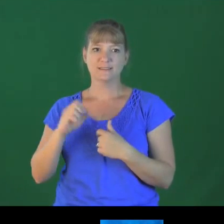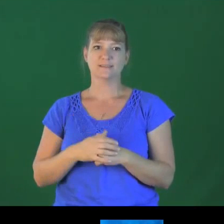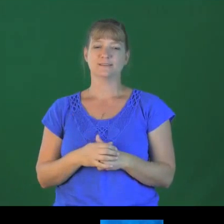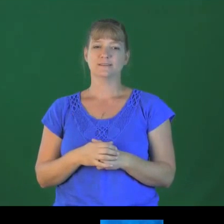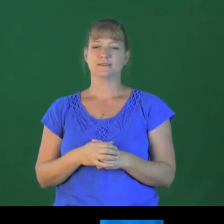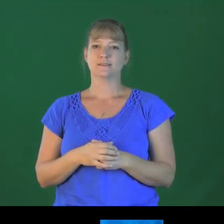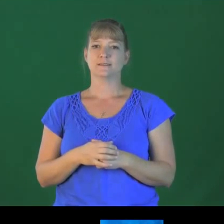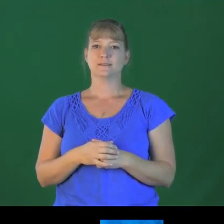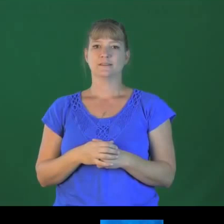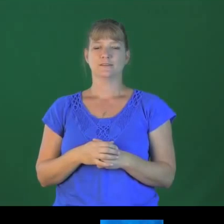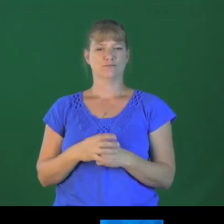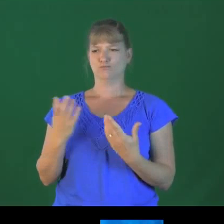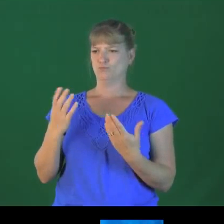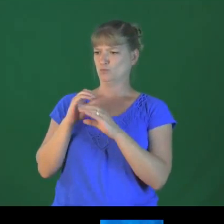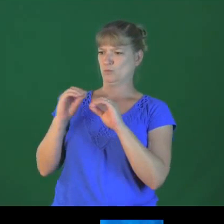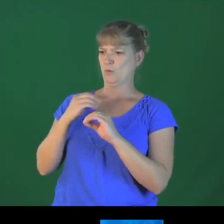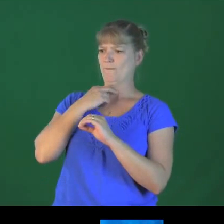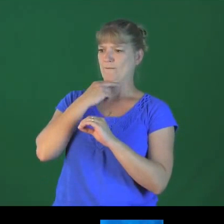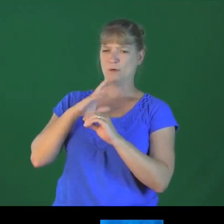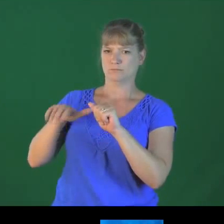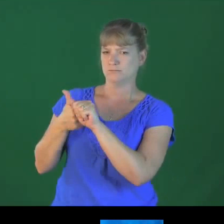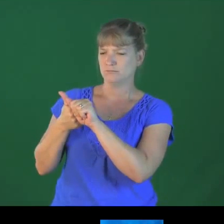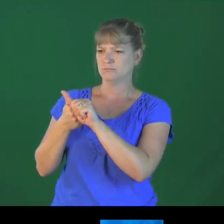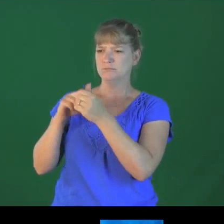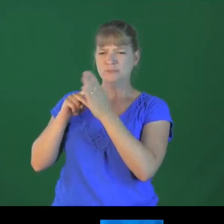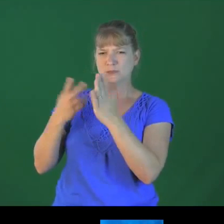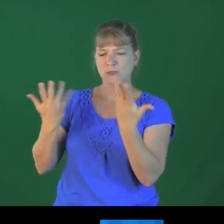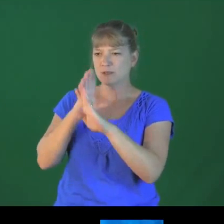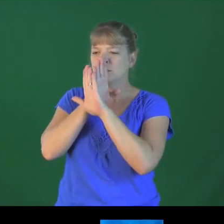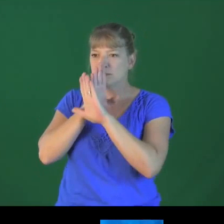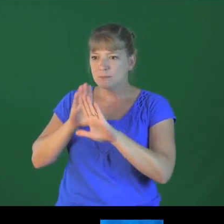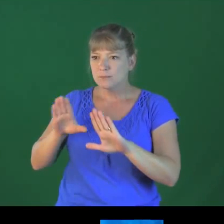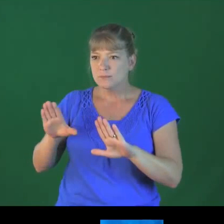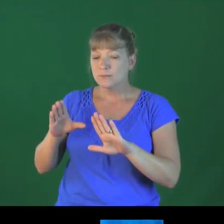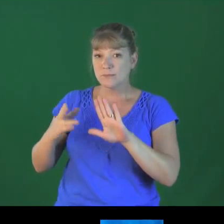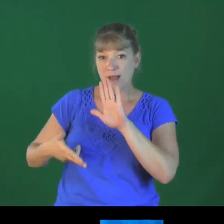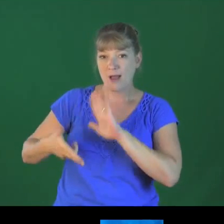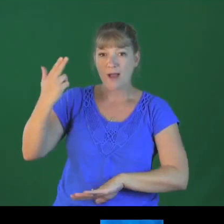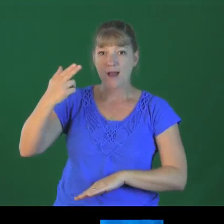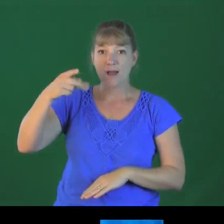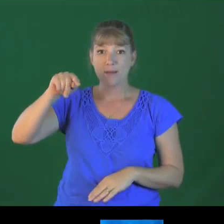Since there's no voice behind them, they're quieter, and they're higher pitch.